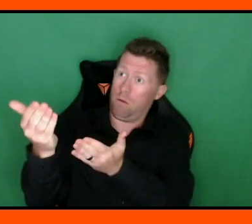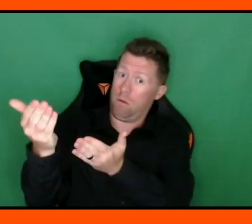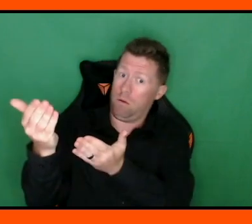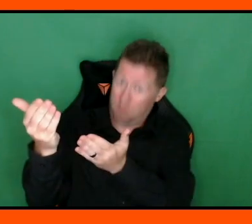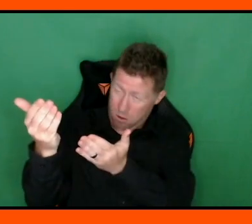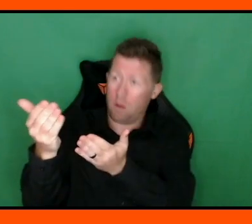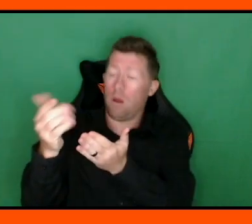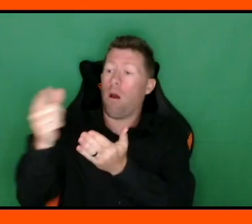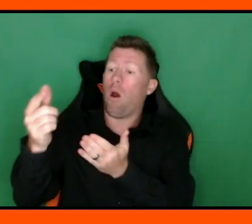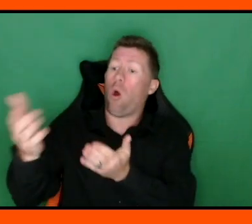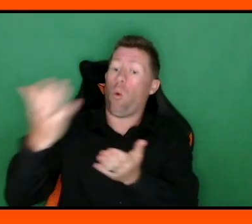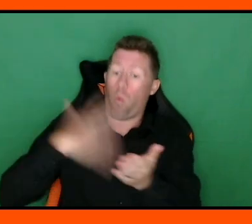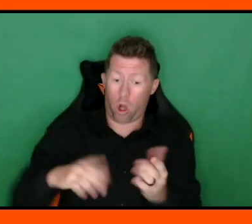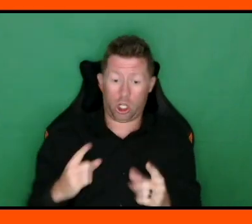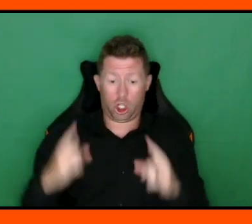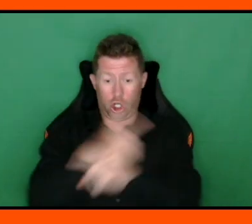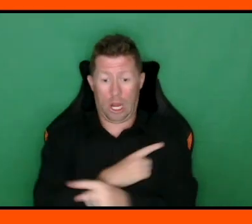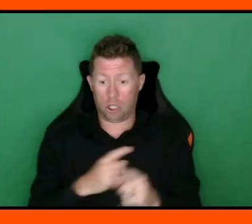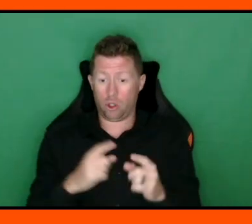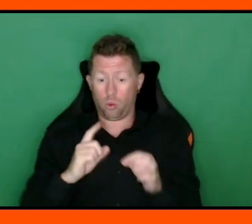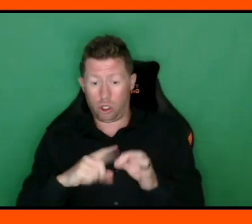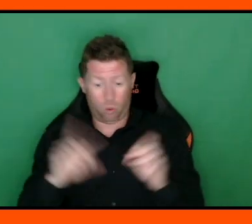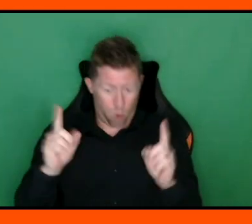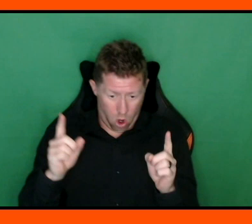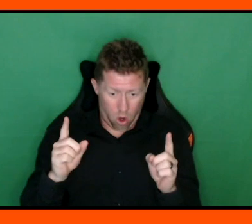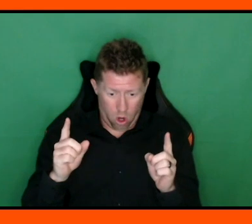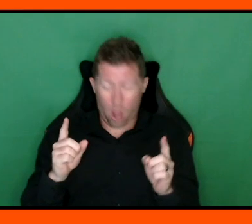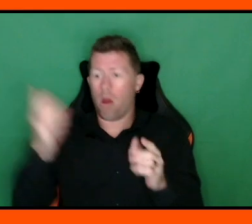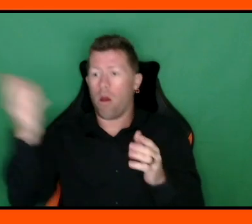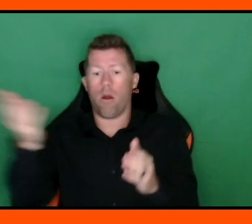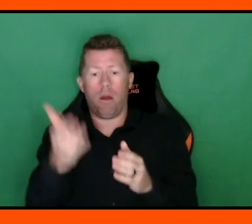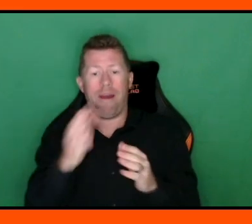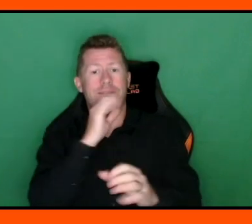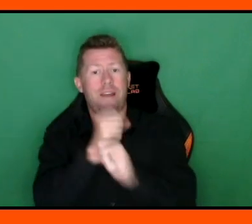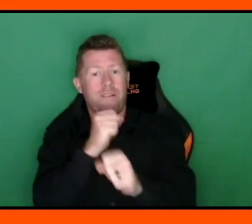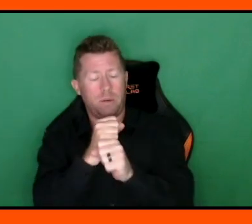and then they’ll be tabled in both Houses of Parliament. Then once that has occurred we’ll publish